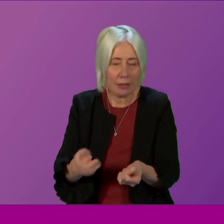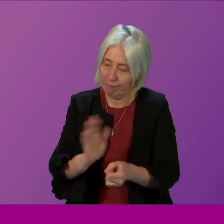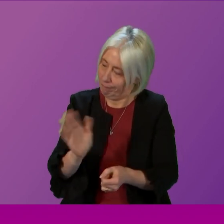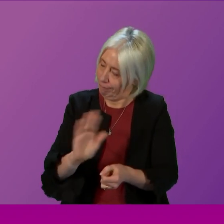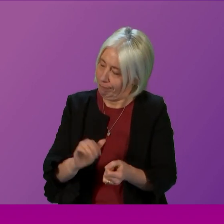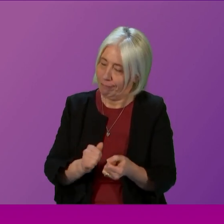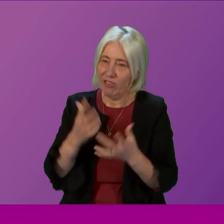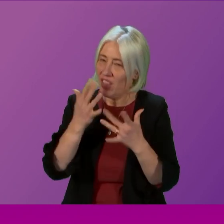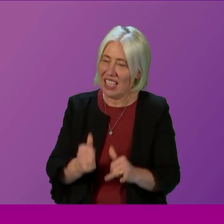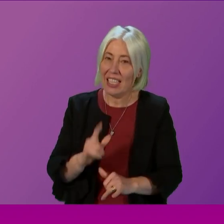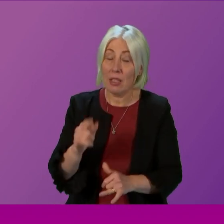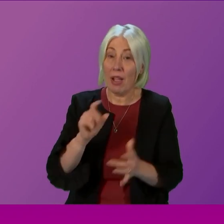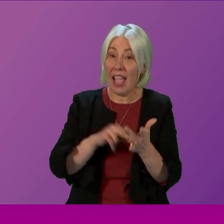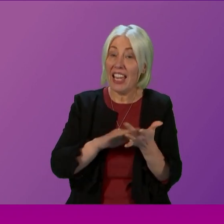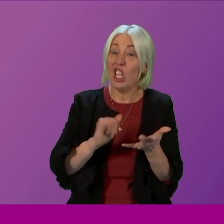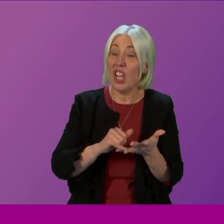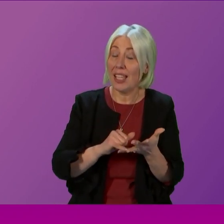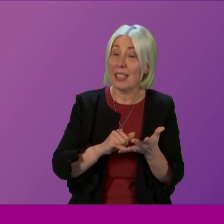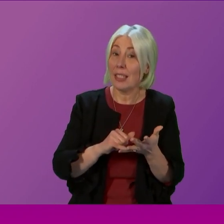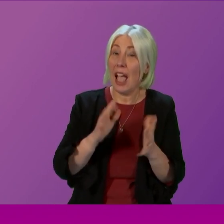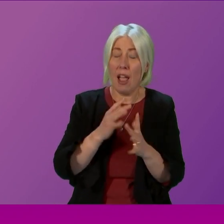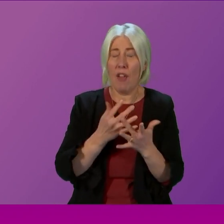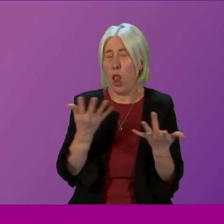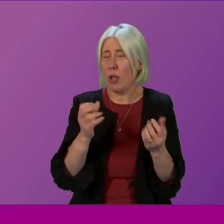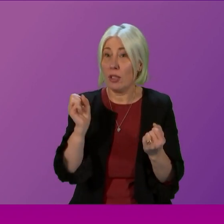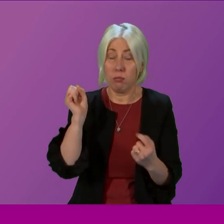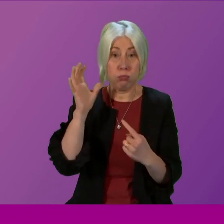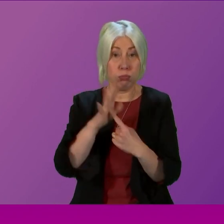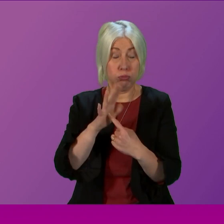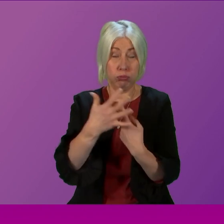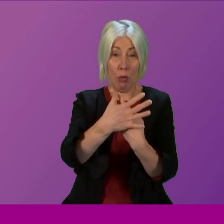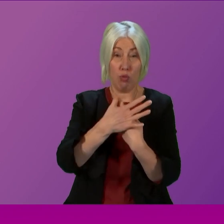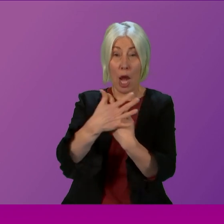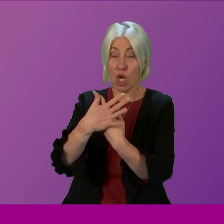Clearly, our NHS is wrestling with a number of very significant pressures right now, but it does